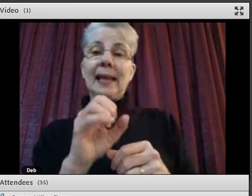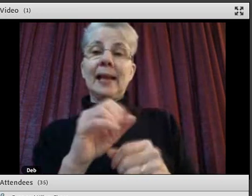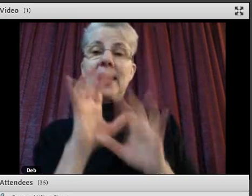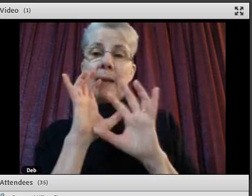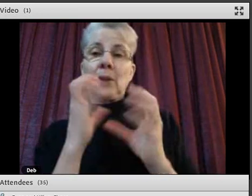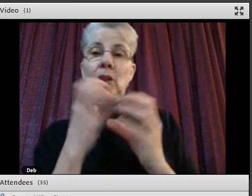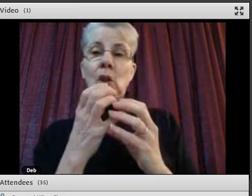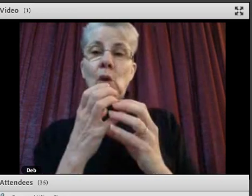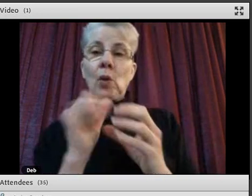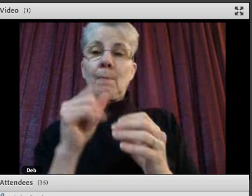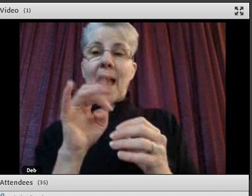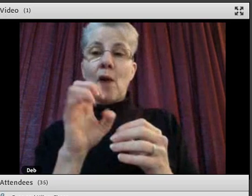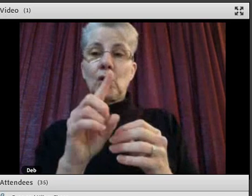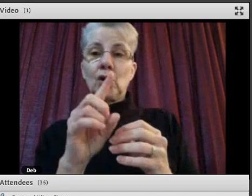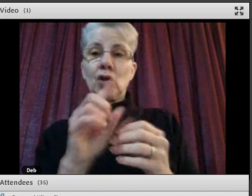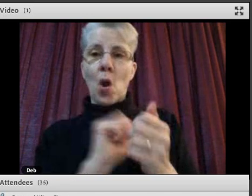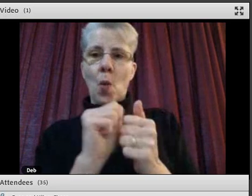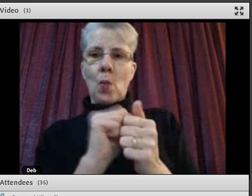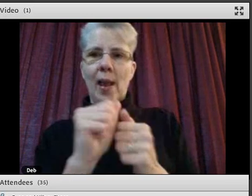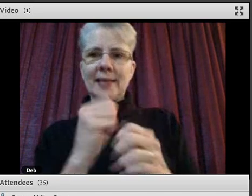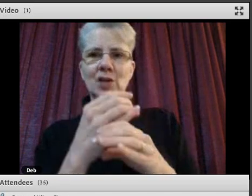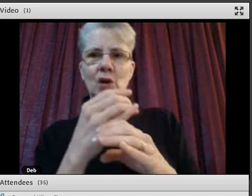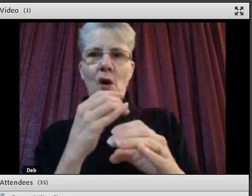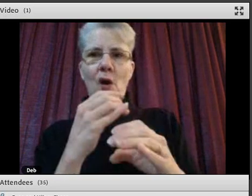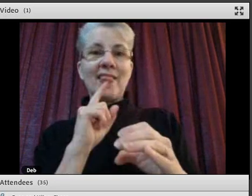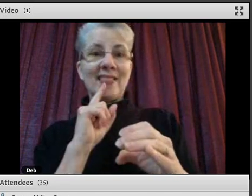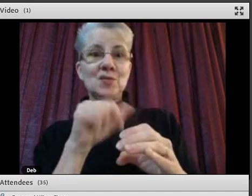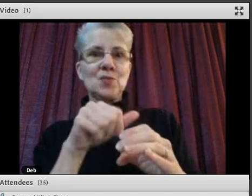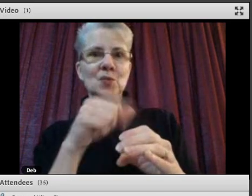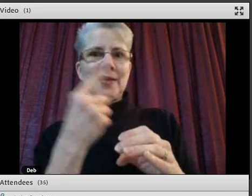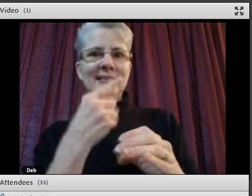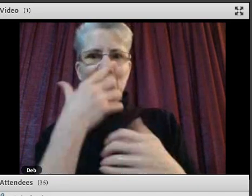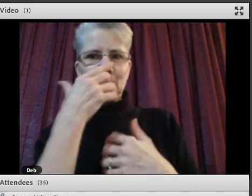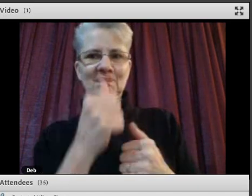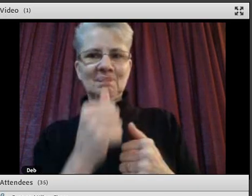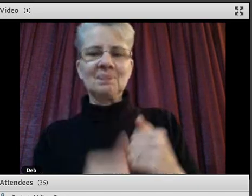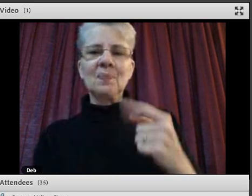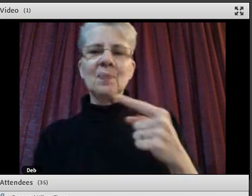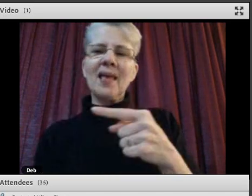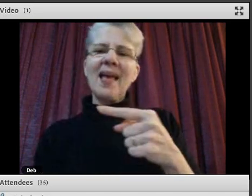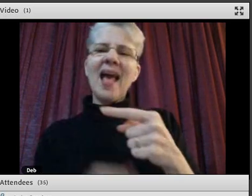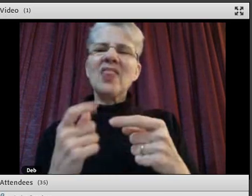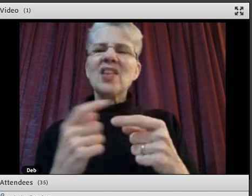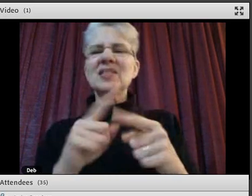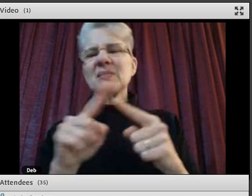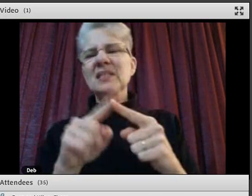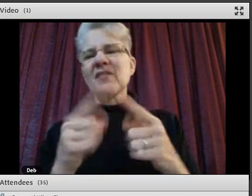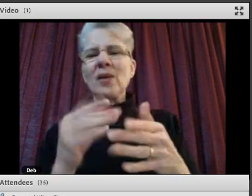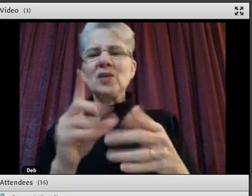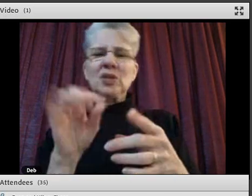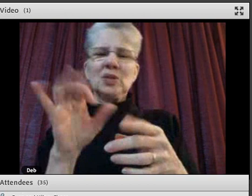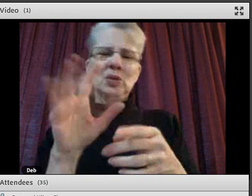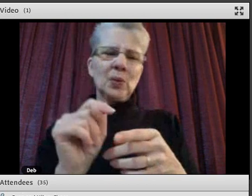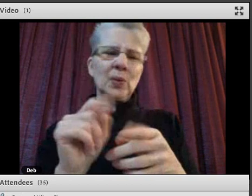is a balloon-powered racecar. And this one is really fun for the kids, and there's a couple of variations on it.